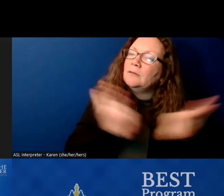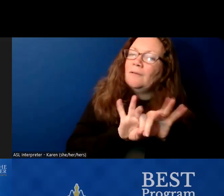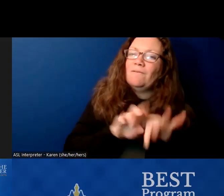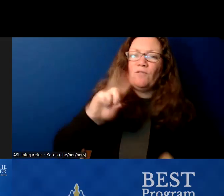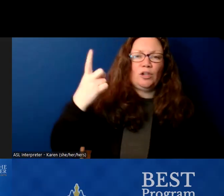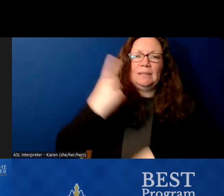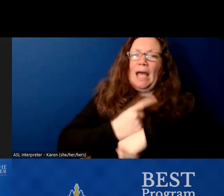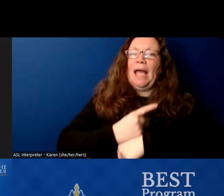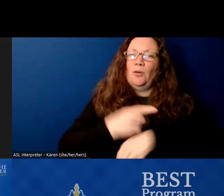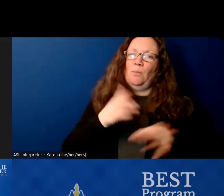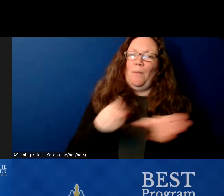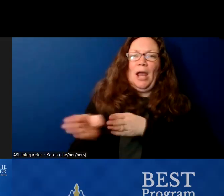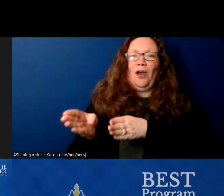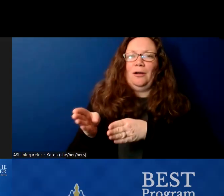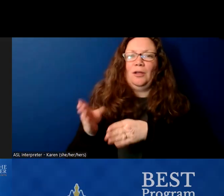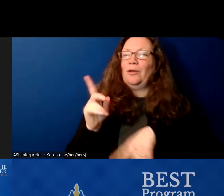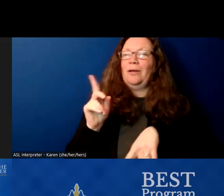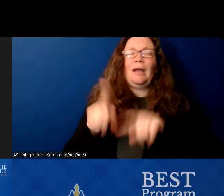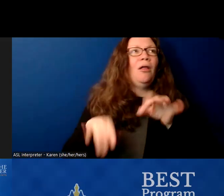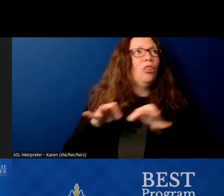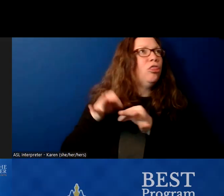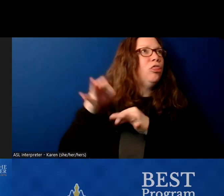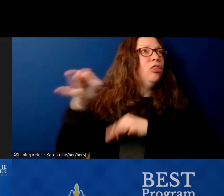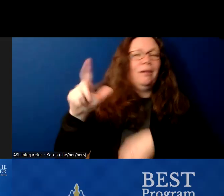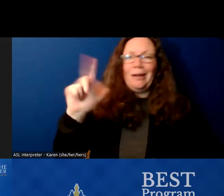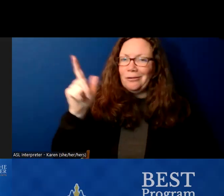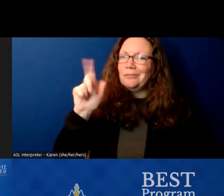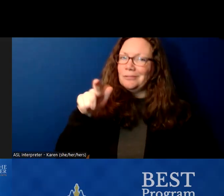Mosaics user interface, including homepage features, business roles, navigation